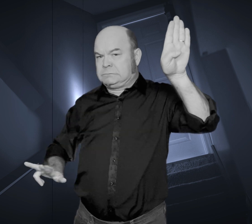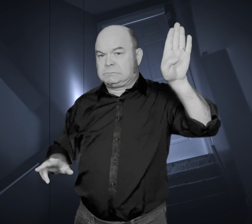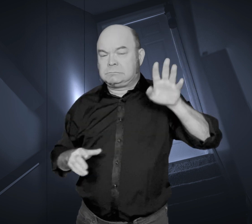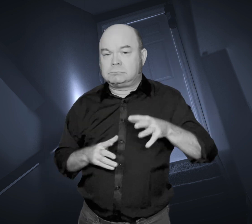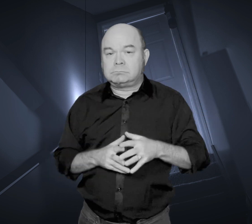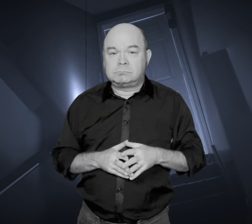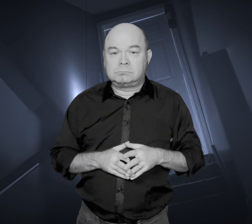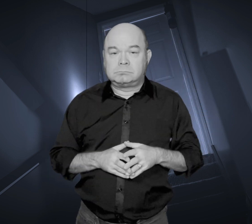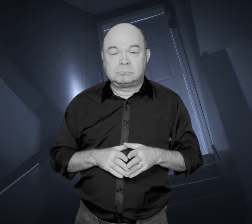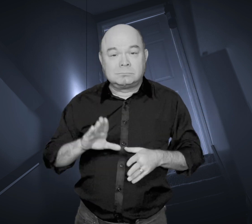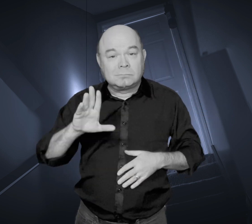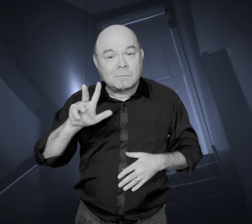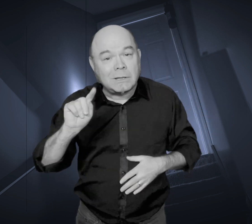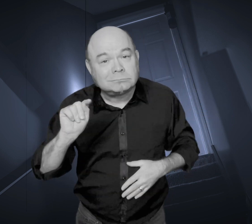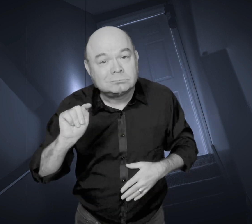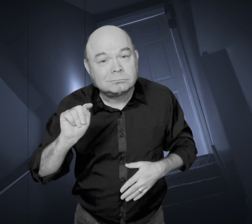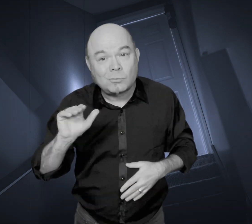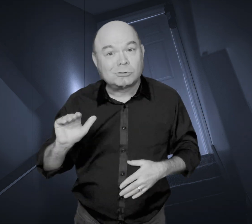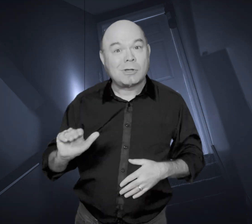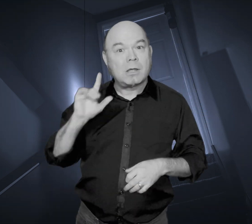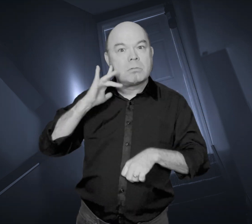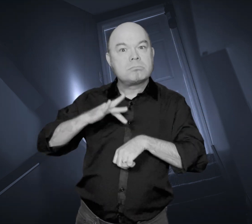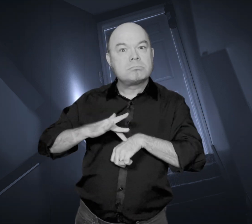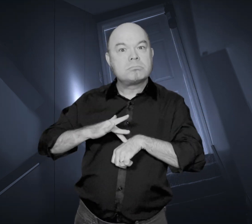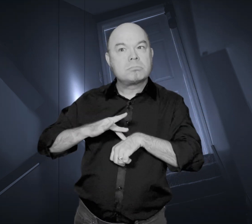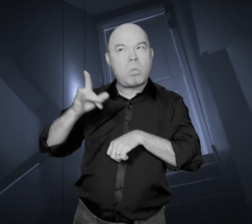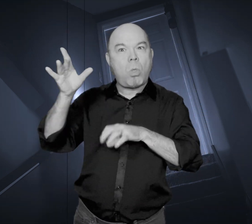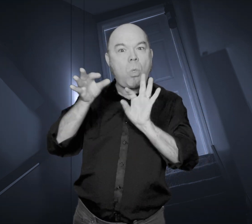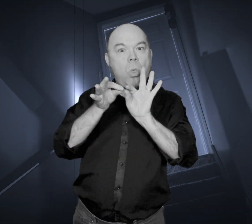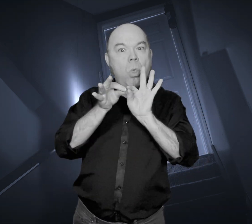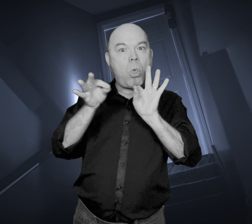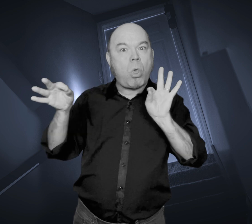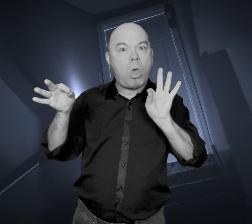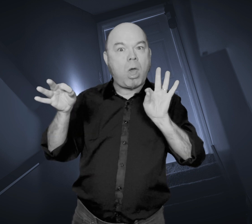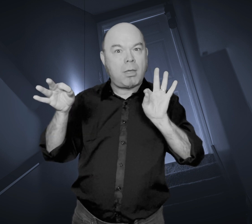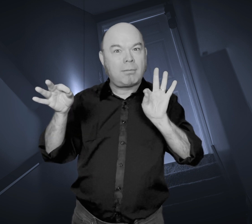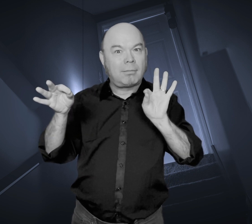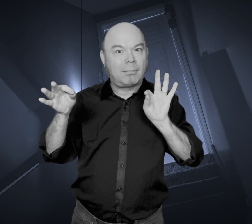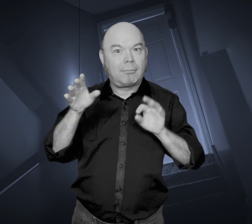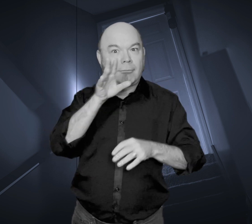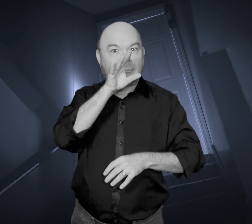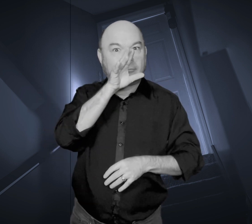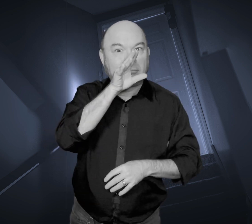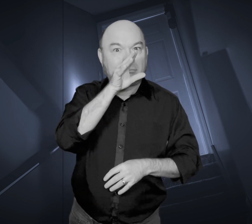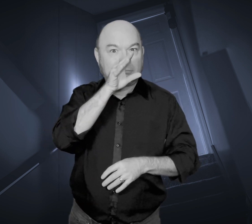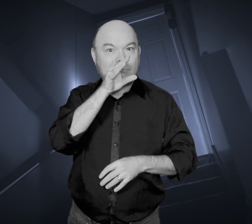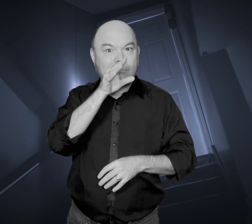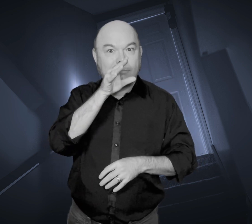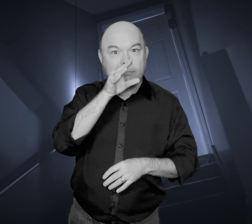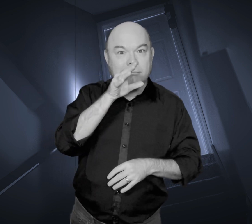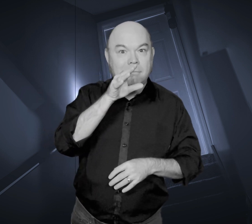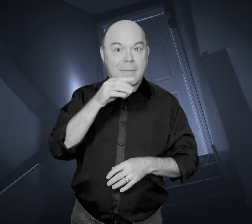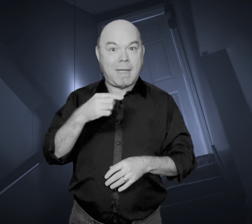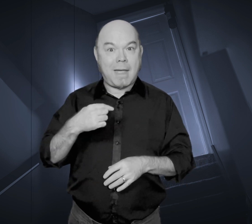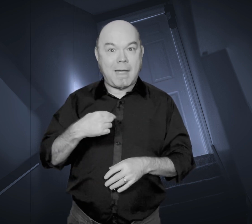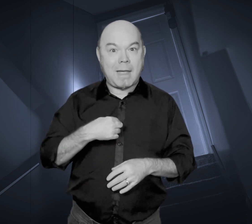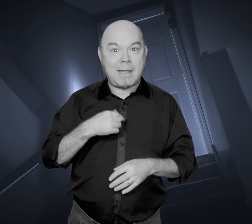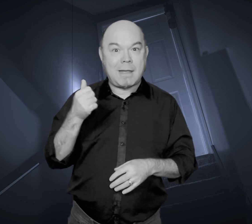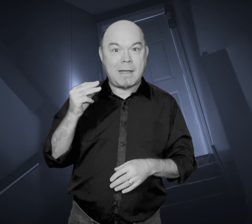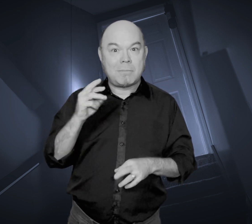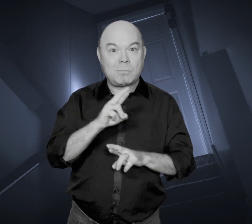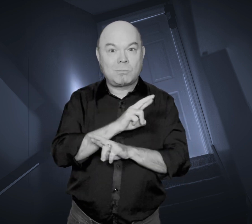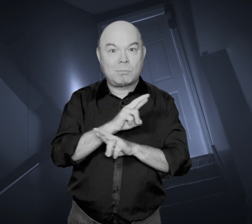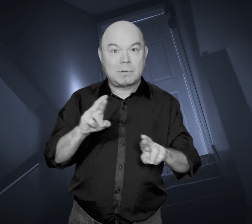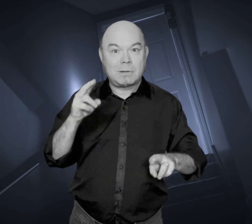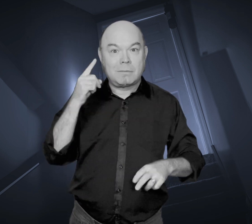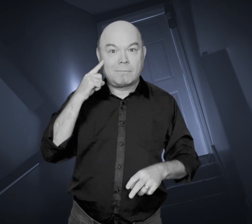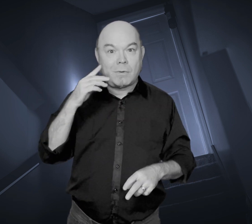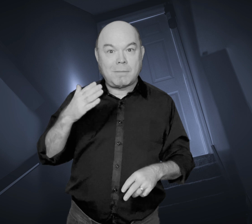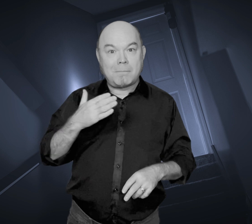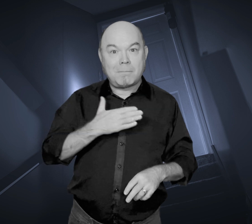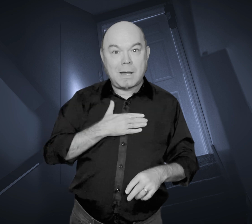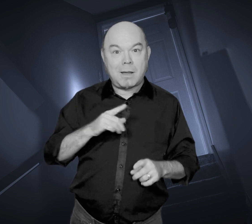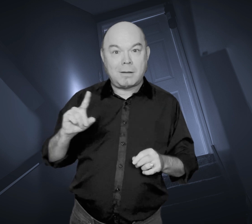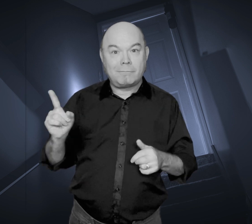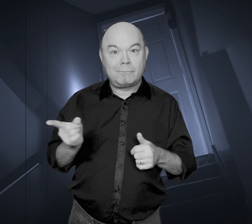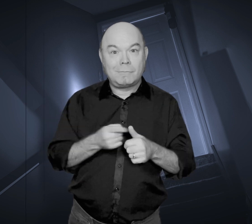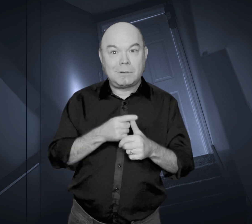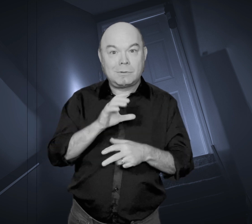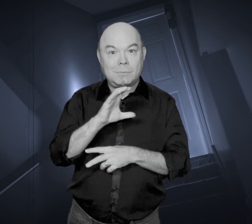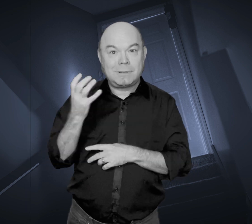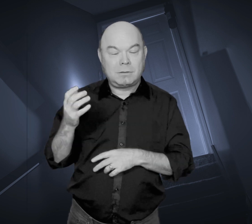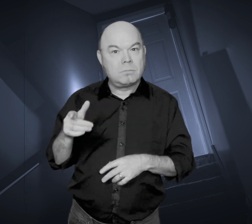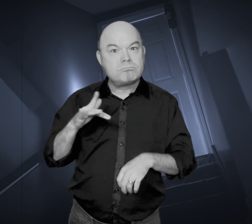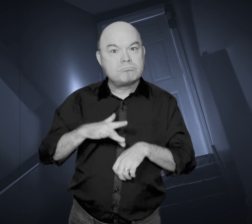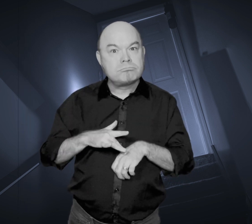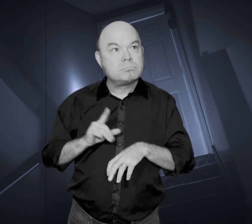The father locked the attic door, but the child couldn’t stop thinking about the doll and its strange words.